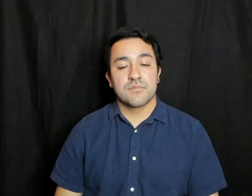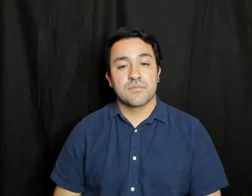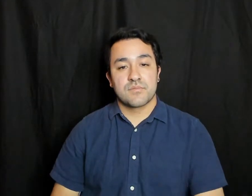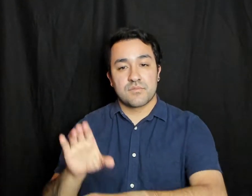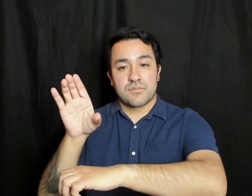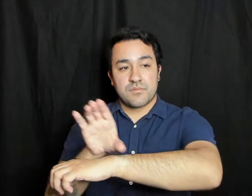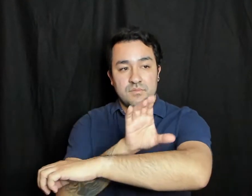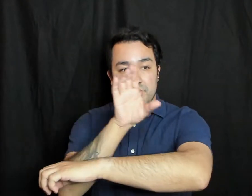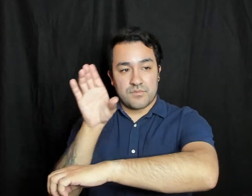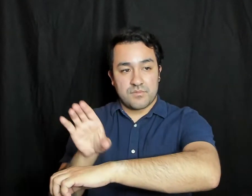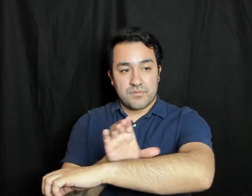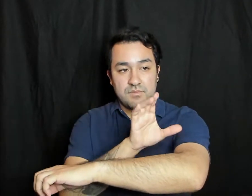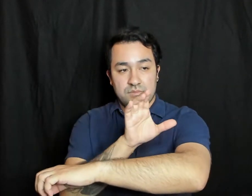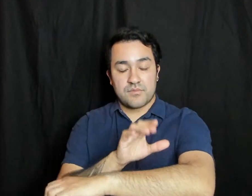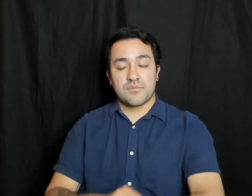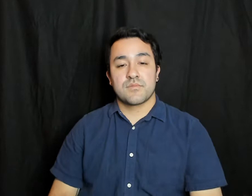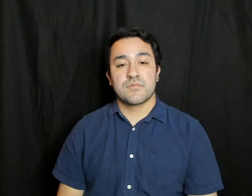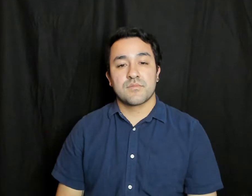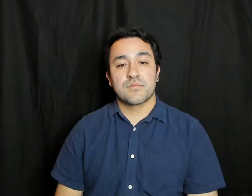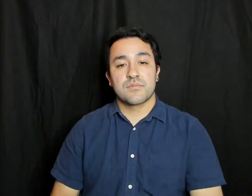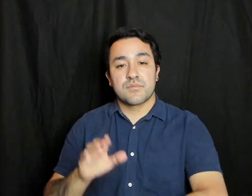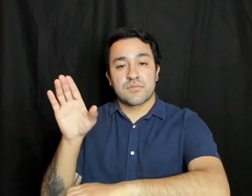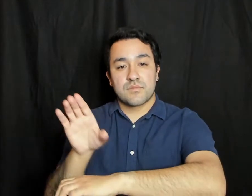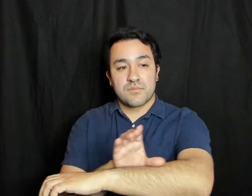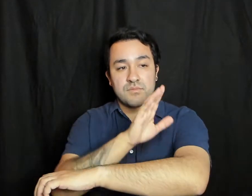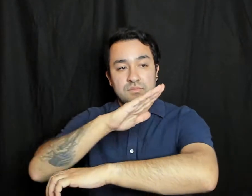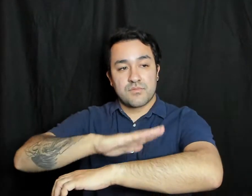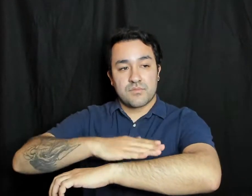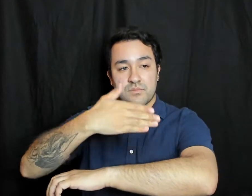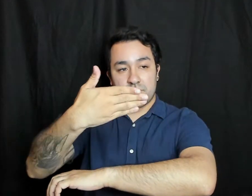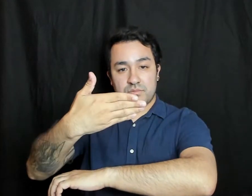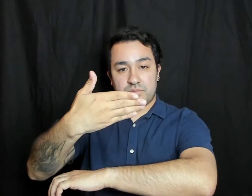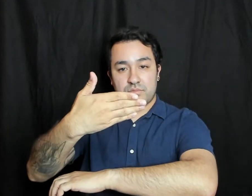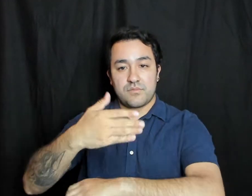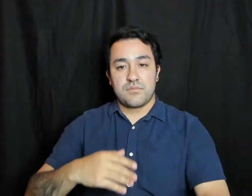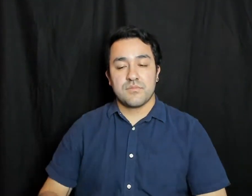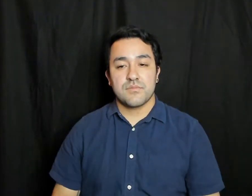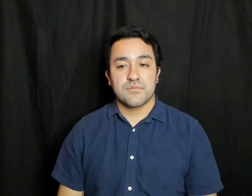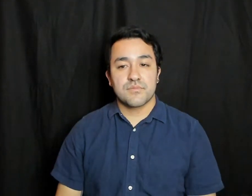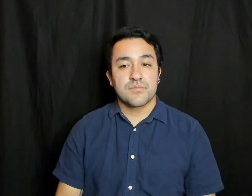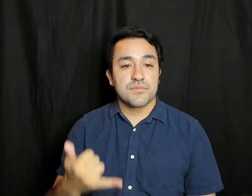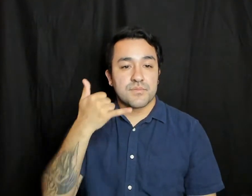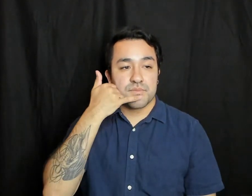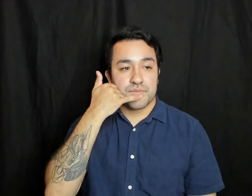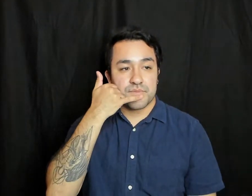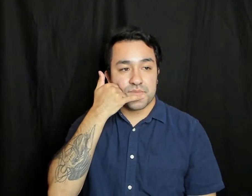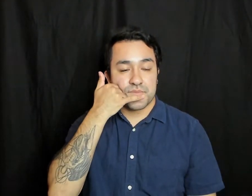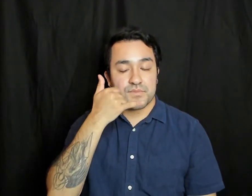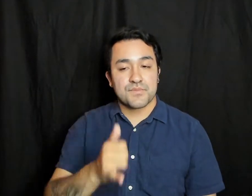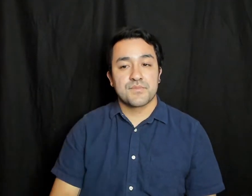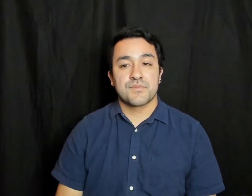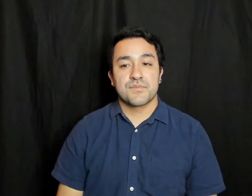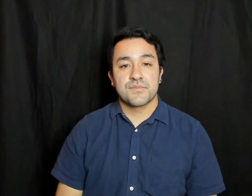COMPUTER LAPTOP PHONE